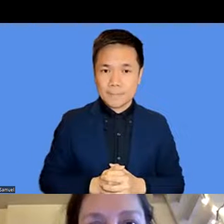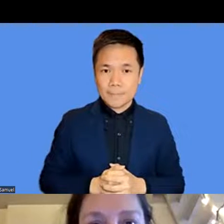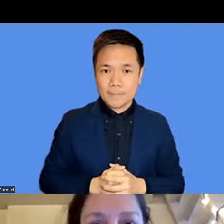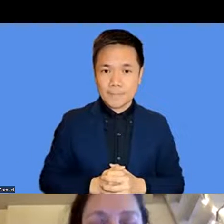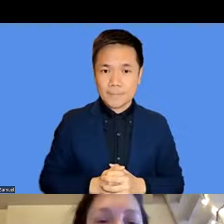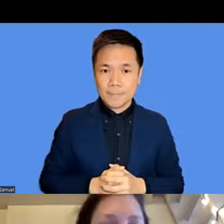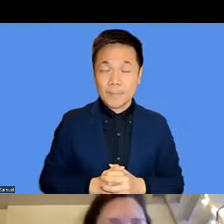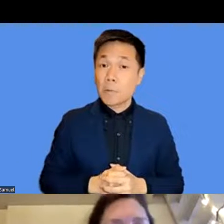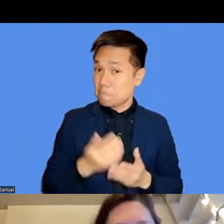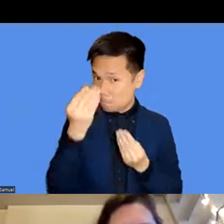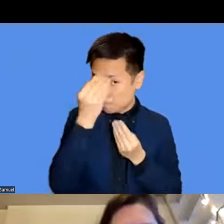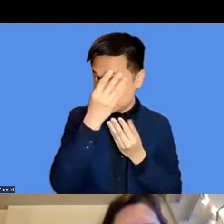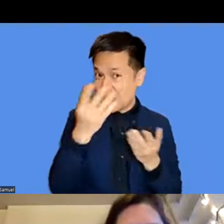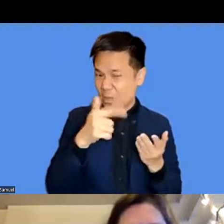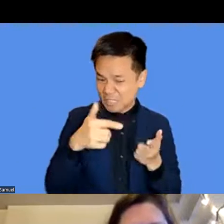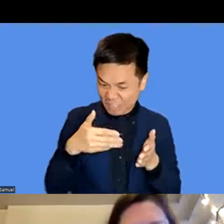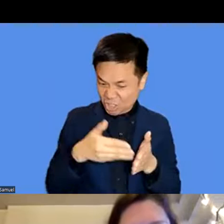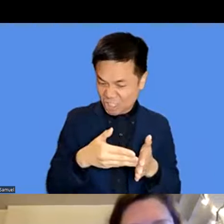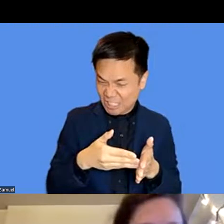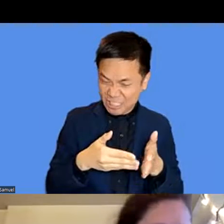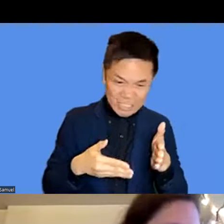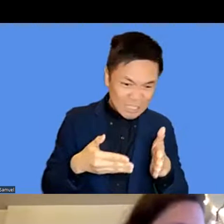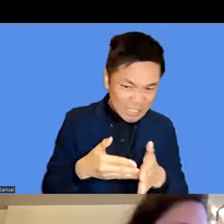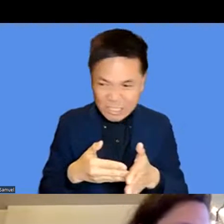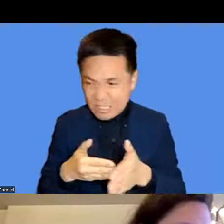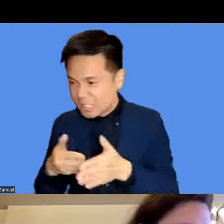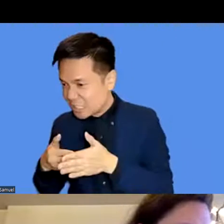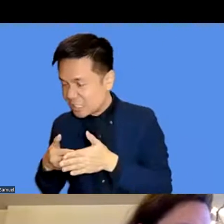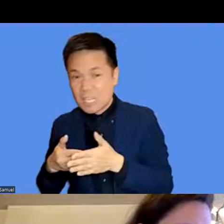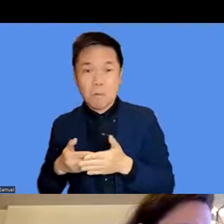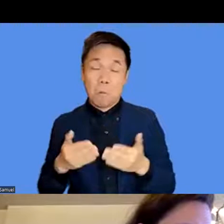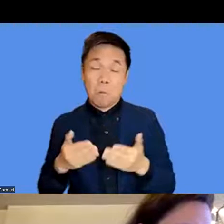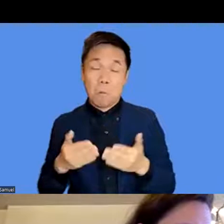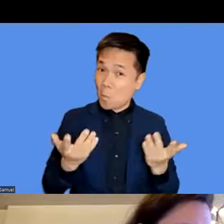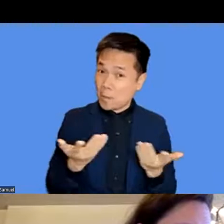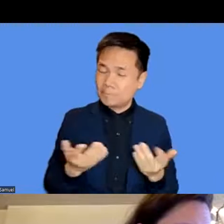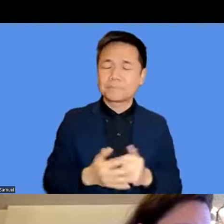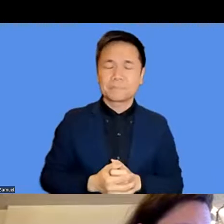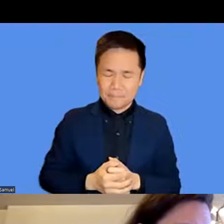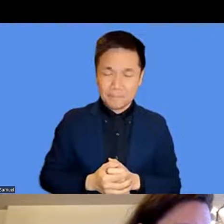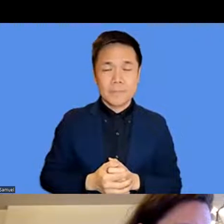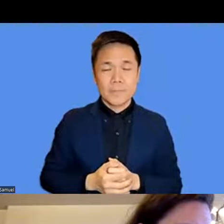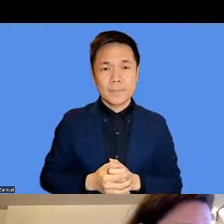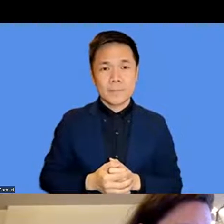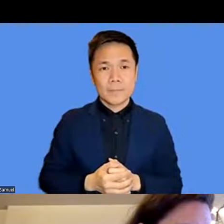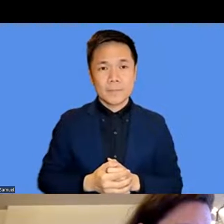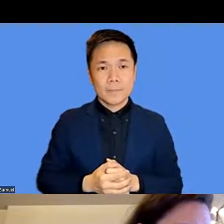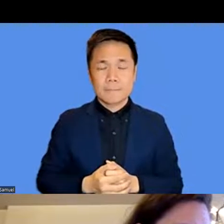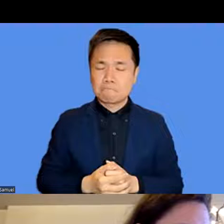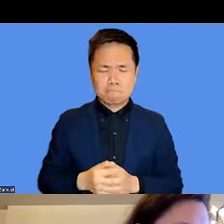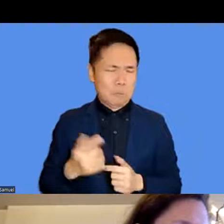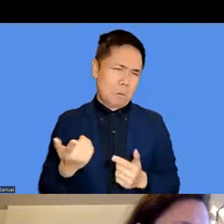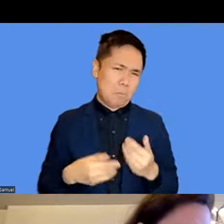some of the major challenges that many (?) have identified has been how to engage with OPDs,